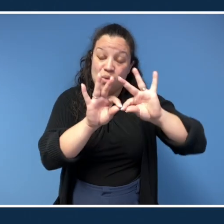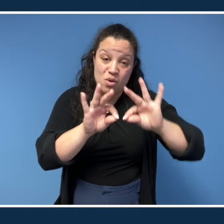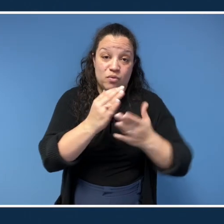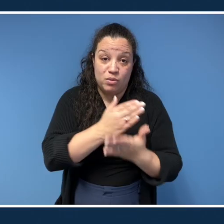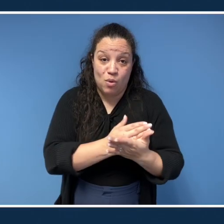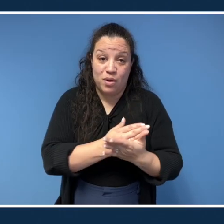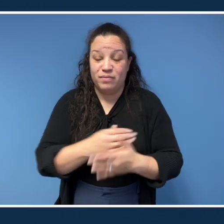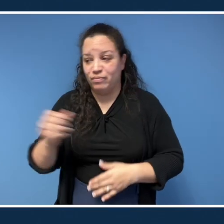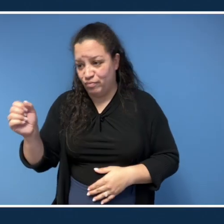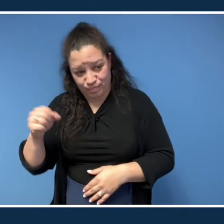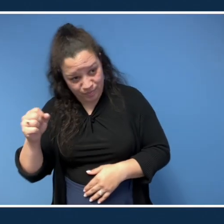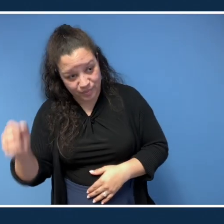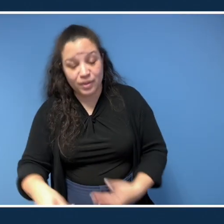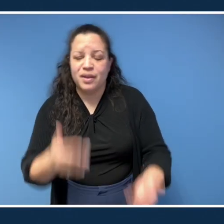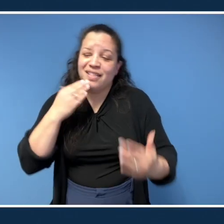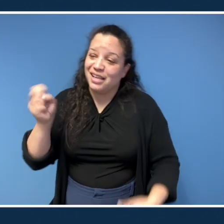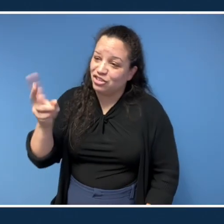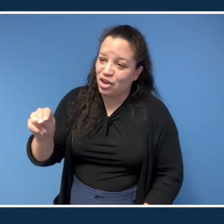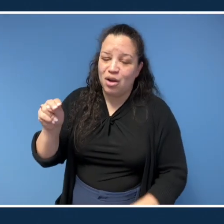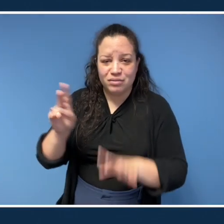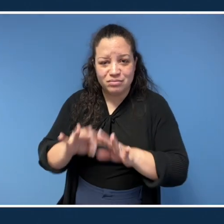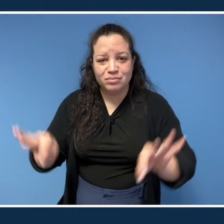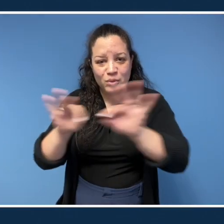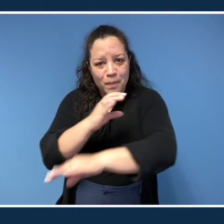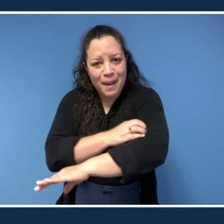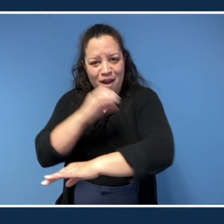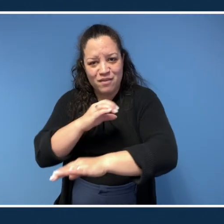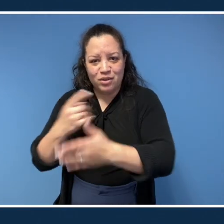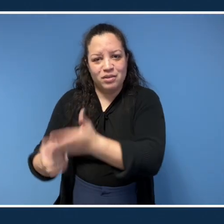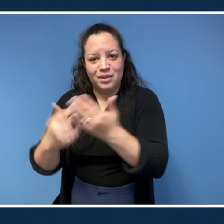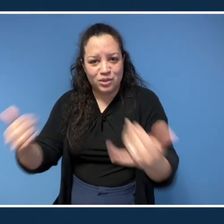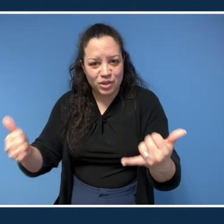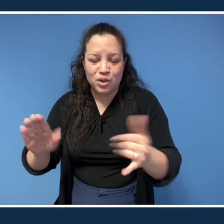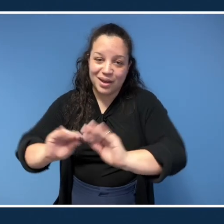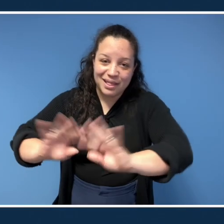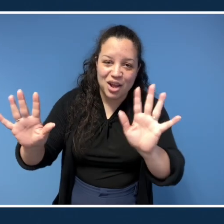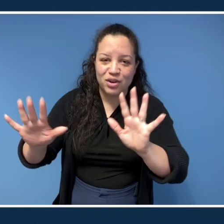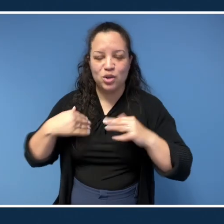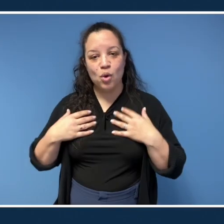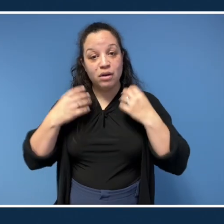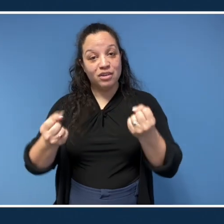Thank you, Shawn, for this powerful conversation today and for your clarity, your courage, and your commitment to Black excellence.